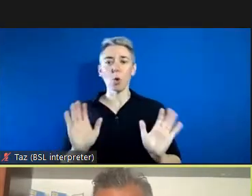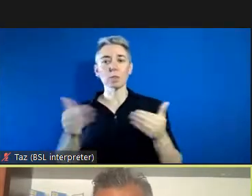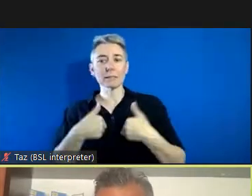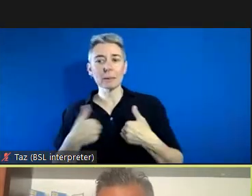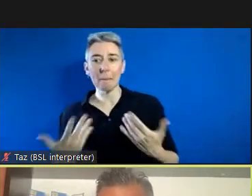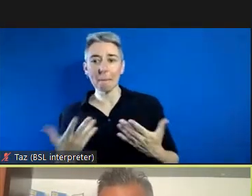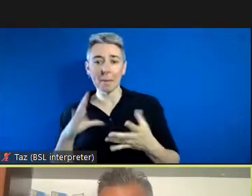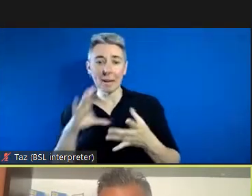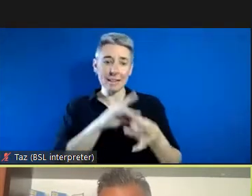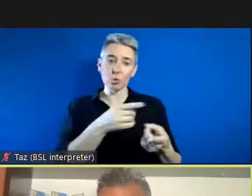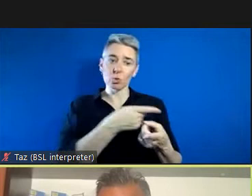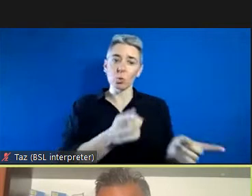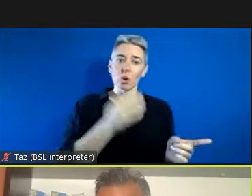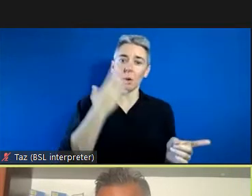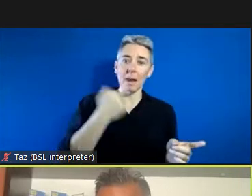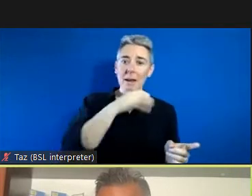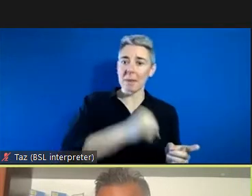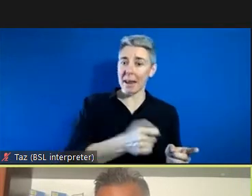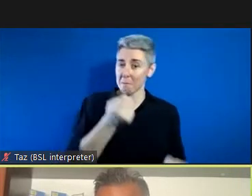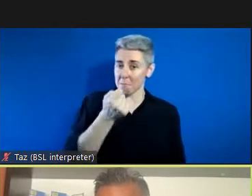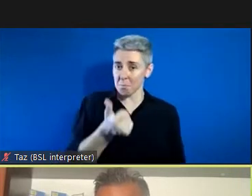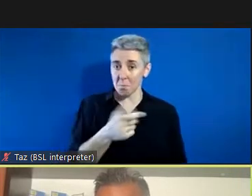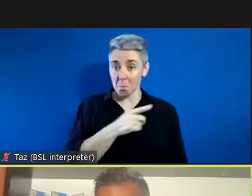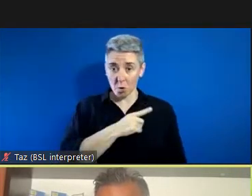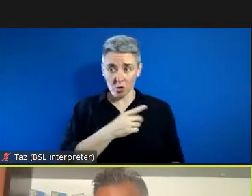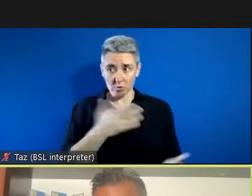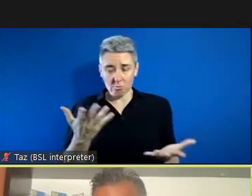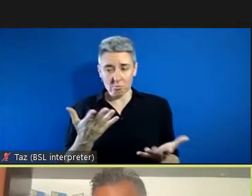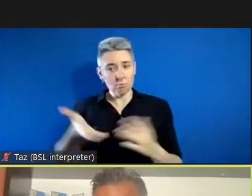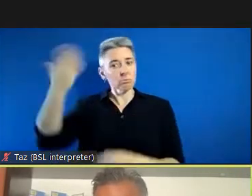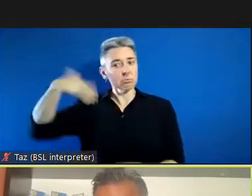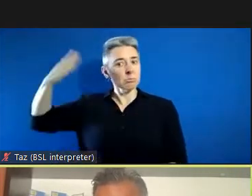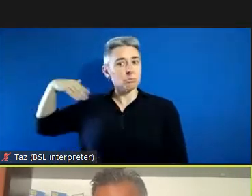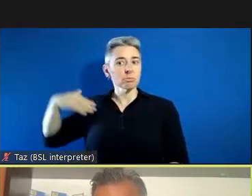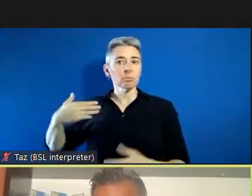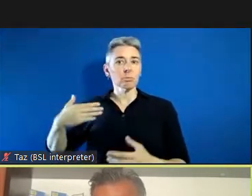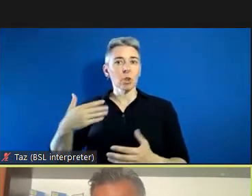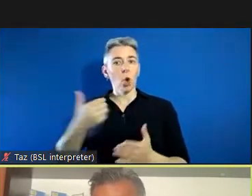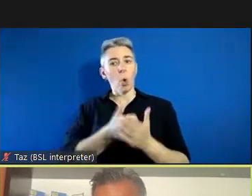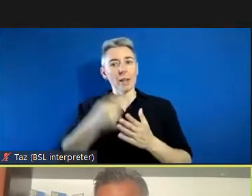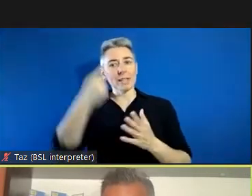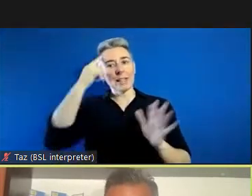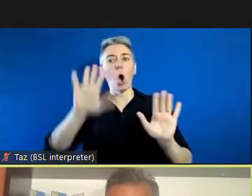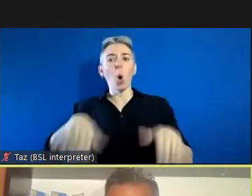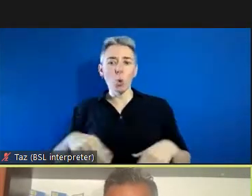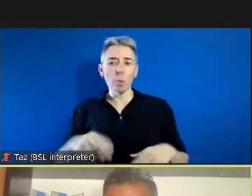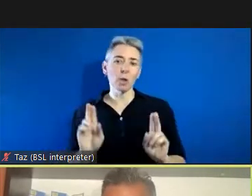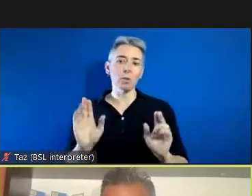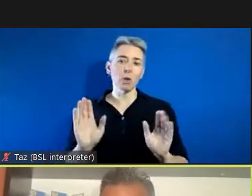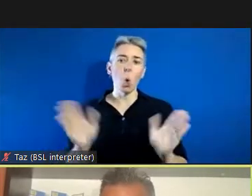throughout the 90s it's been overly understood to be about white middle-class boys and IT skills.